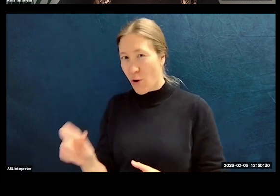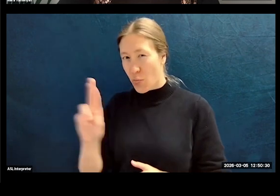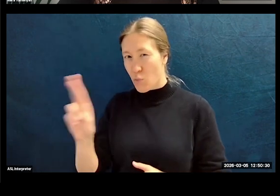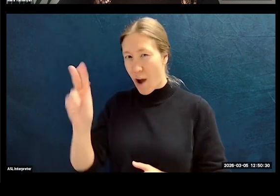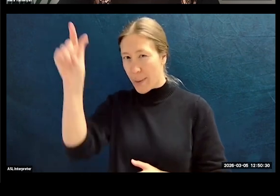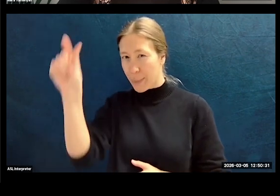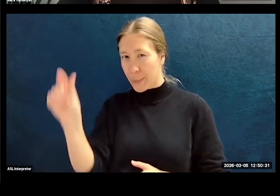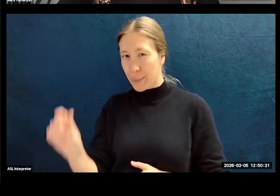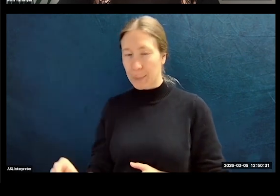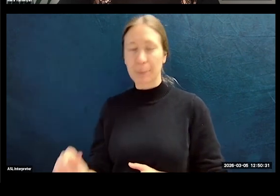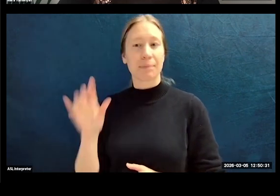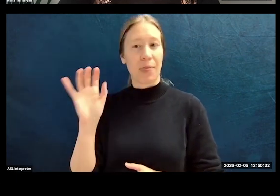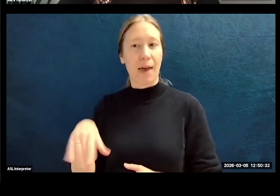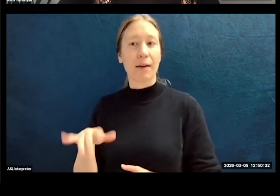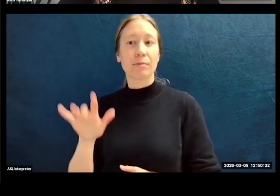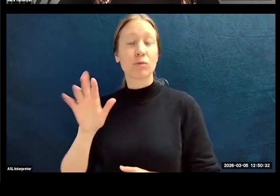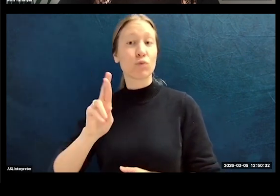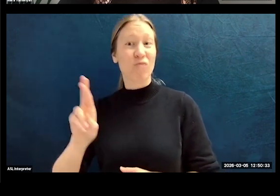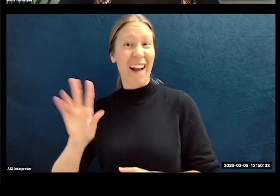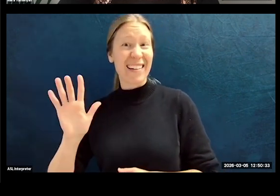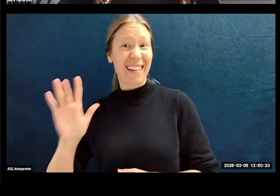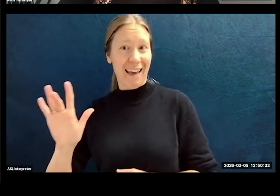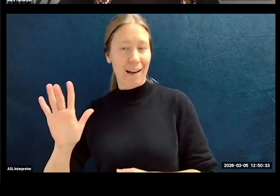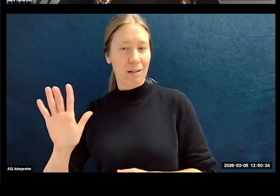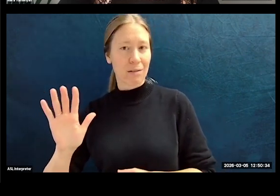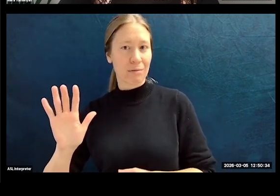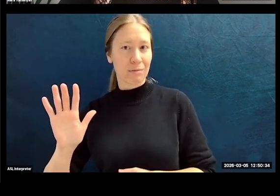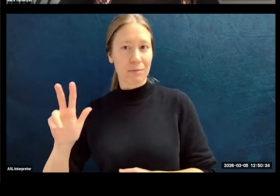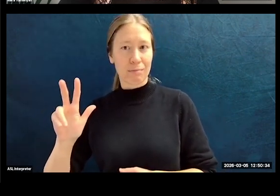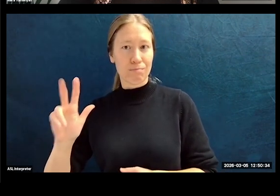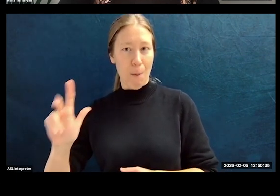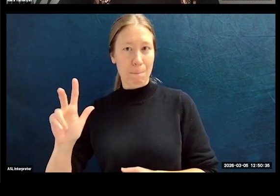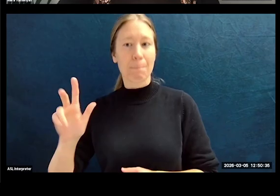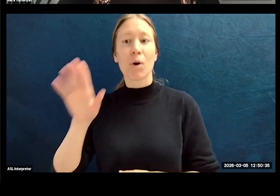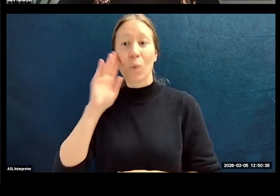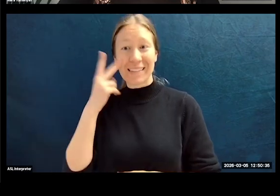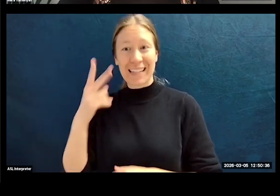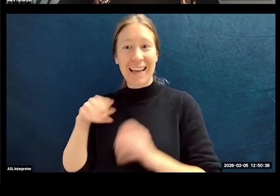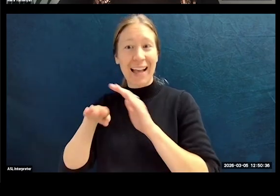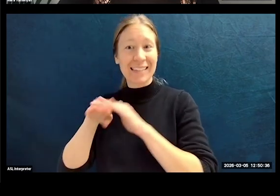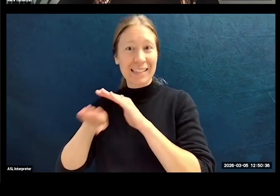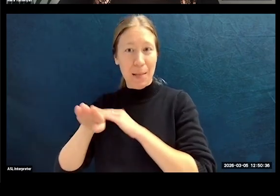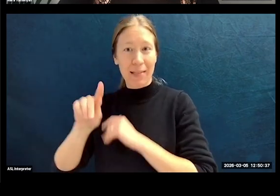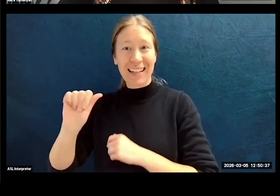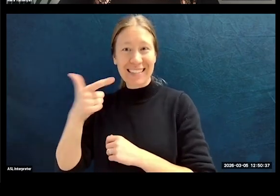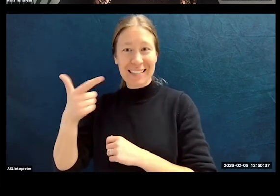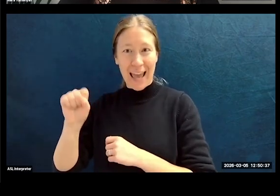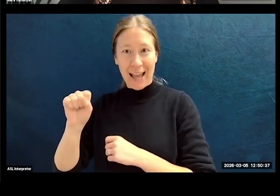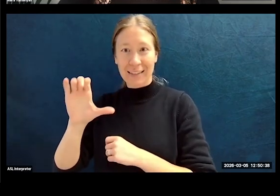If you right click, you will see Accessibility Tags pane. This is another pane, Content pane.